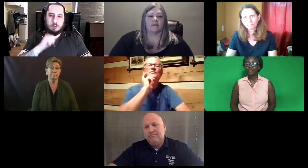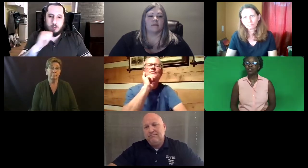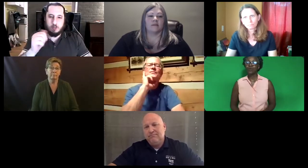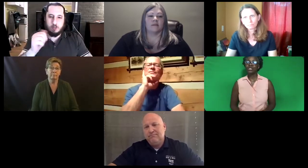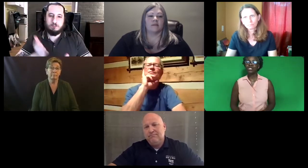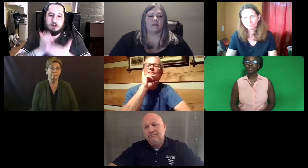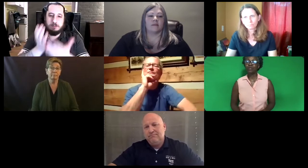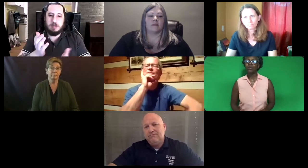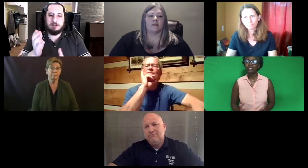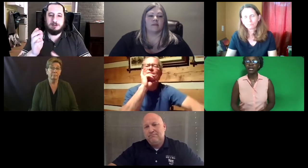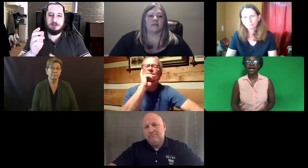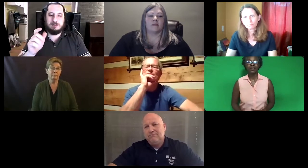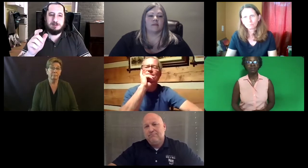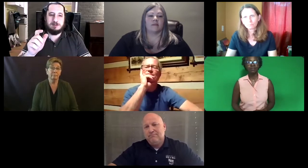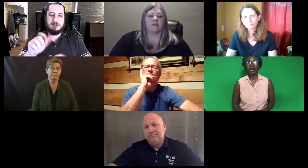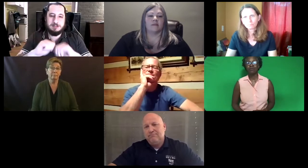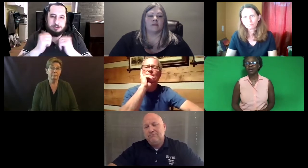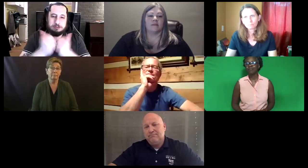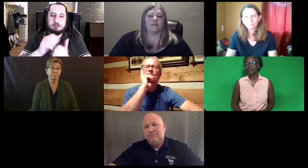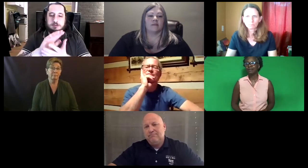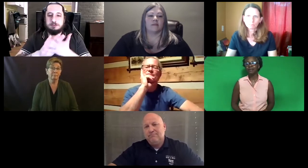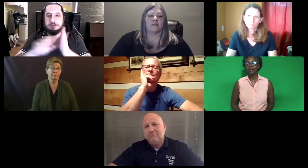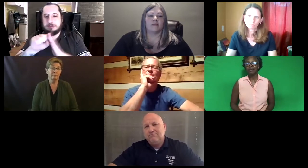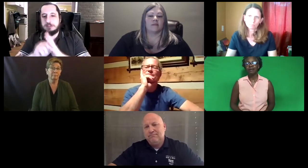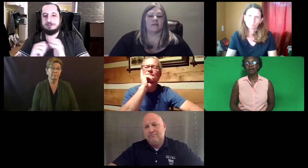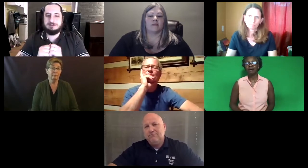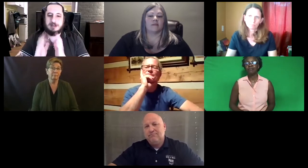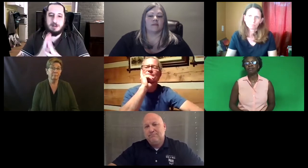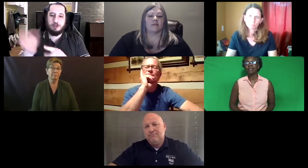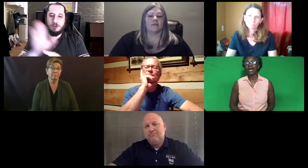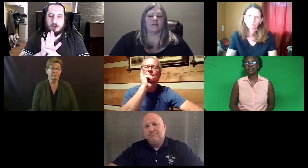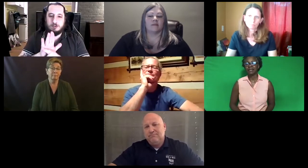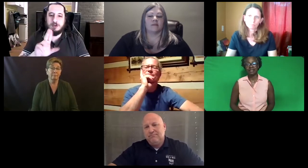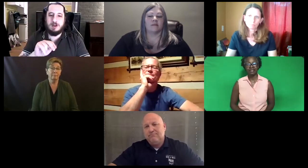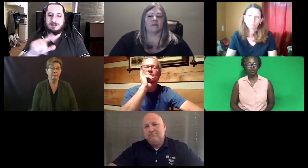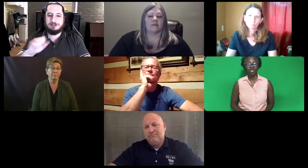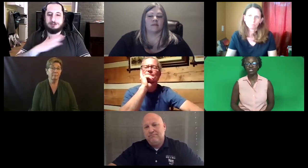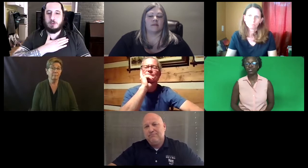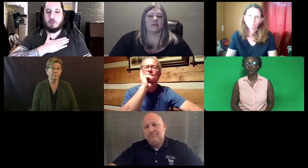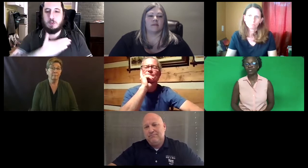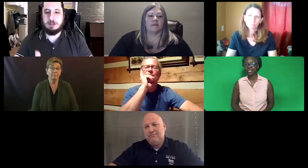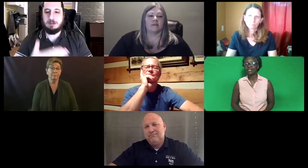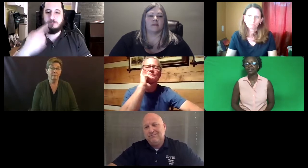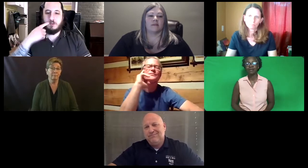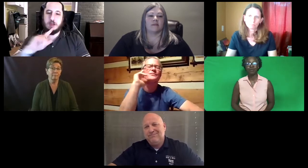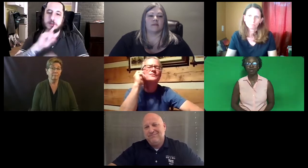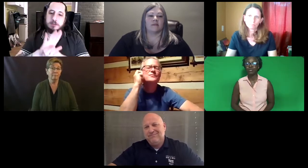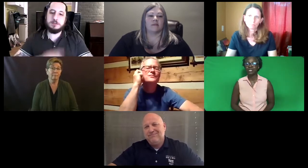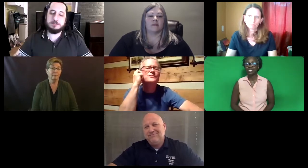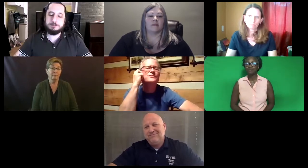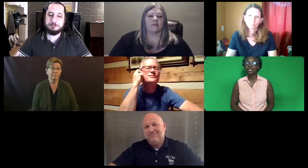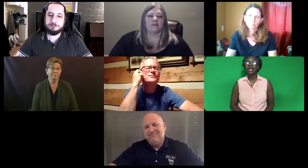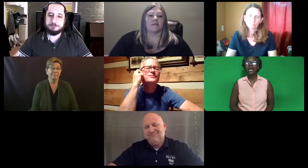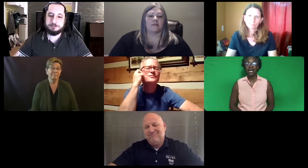So in general, I do not recommend that association or state set up their own assessment unless